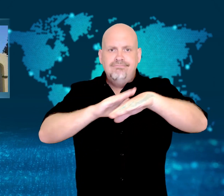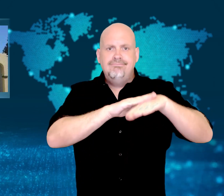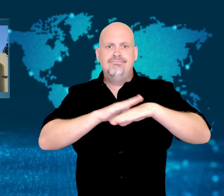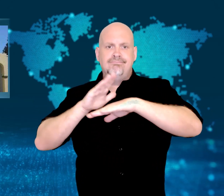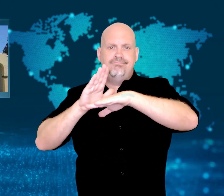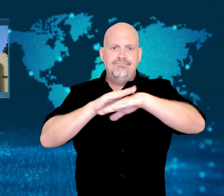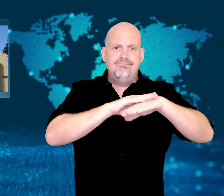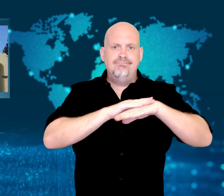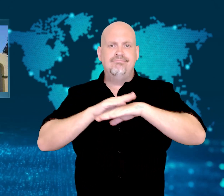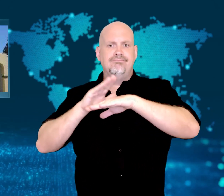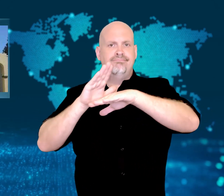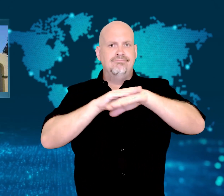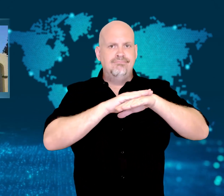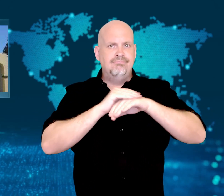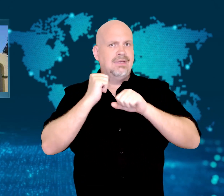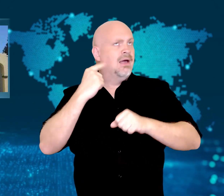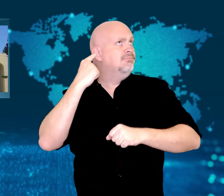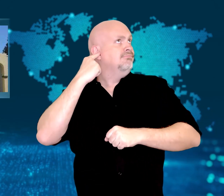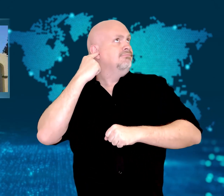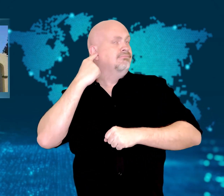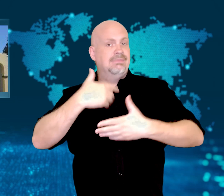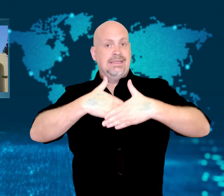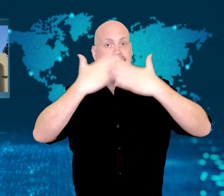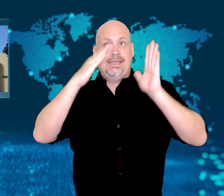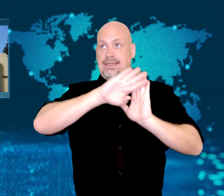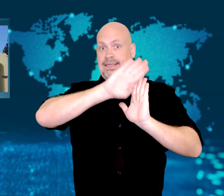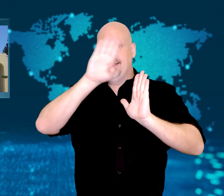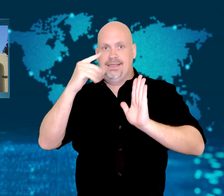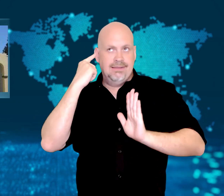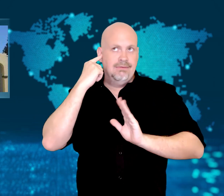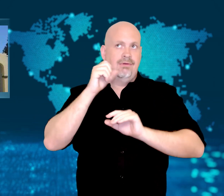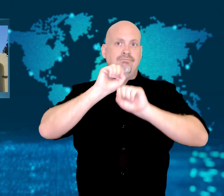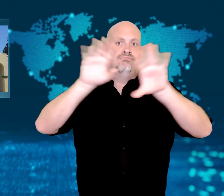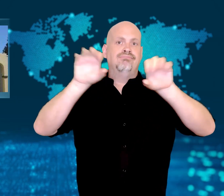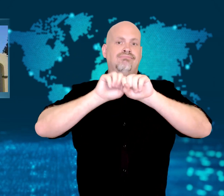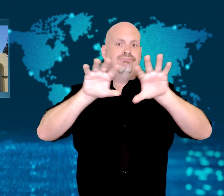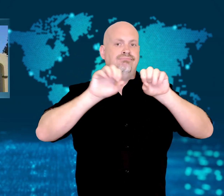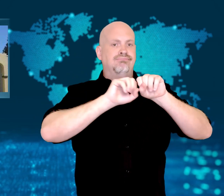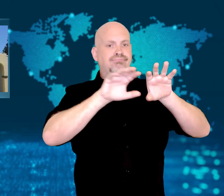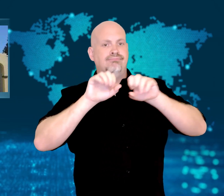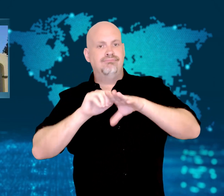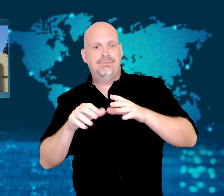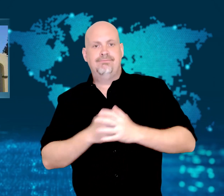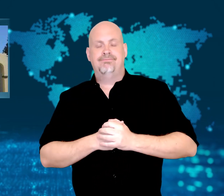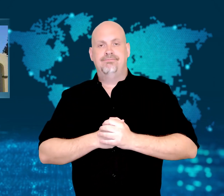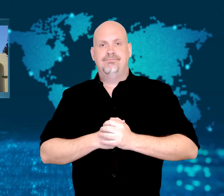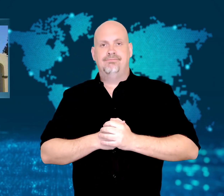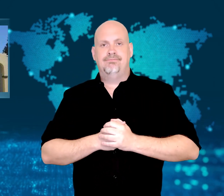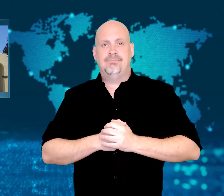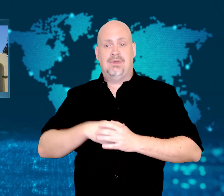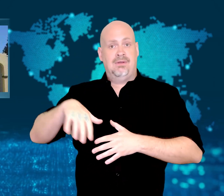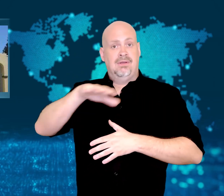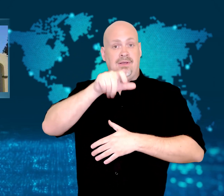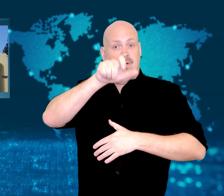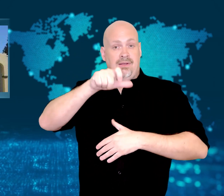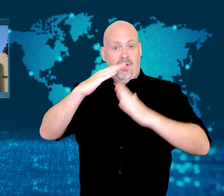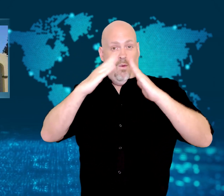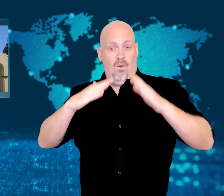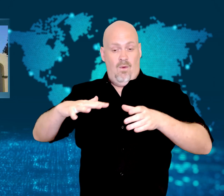occurs between 4:30 and 4:49 in the morning.